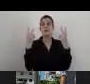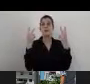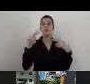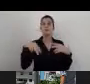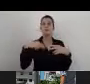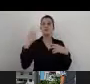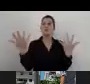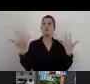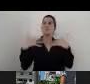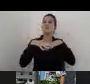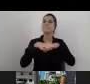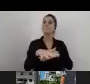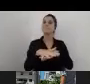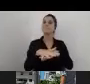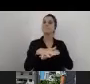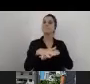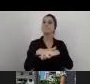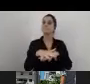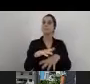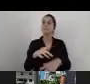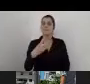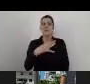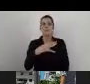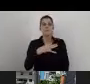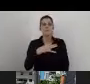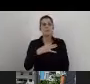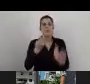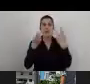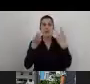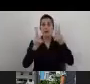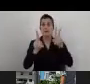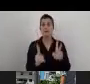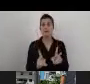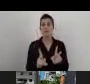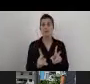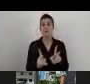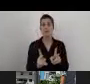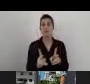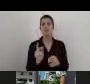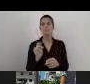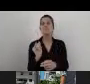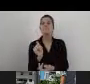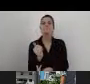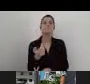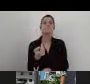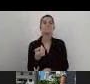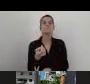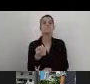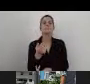For me to enable is what eventually Global Ramp is all about.